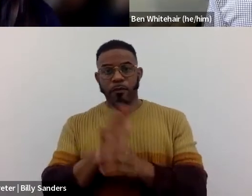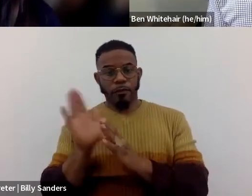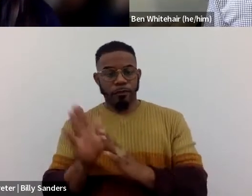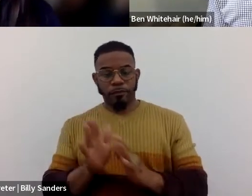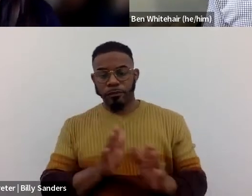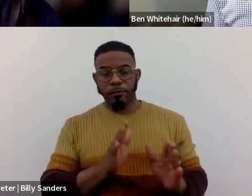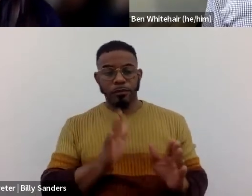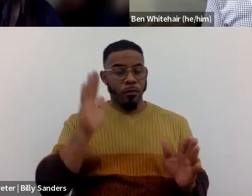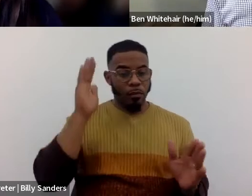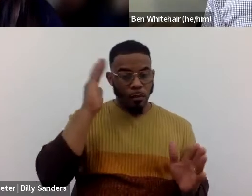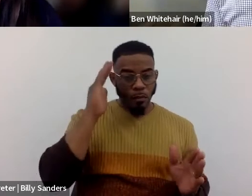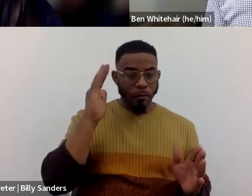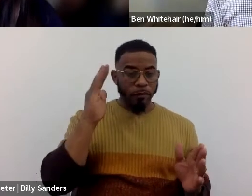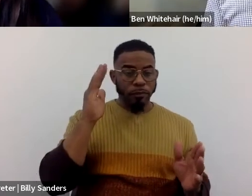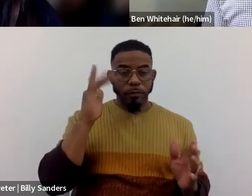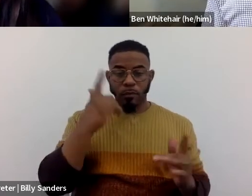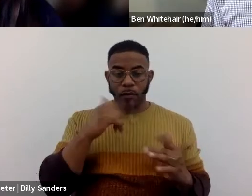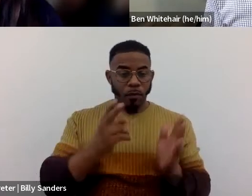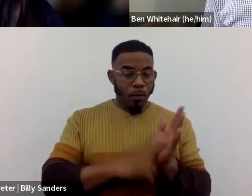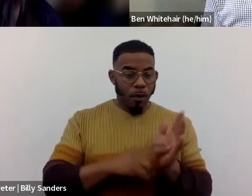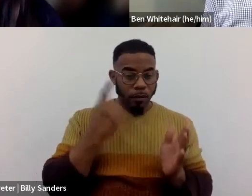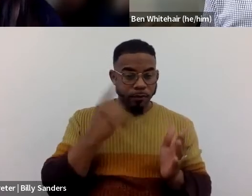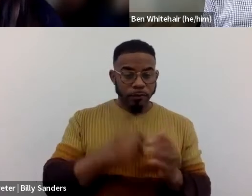and know what you're signing up for.